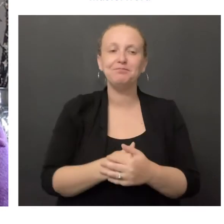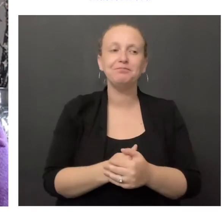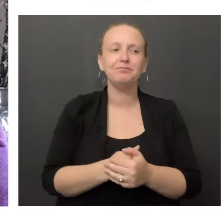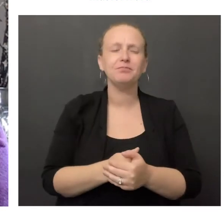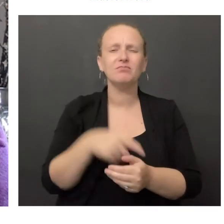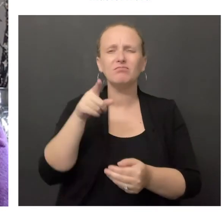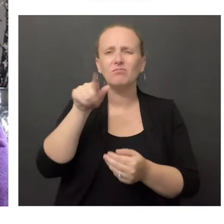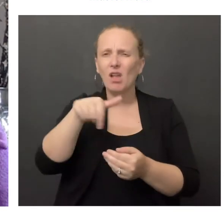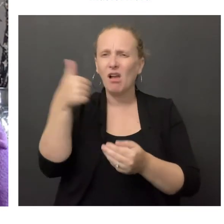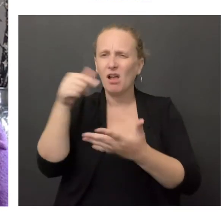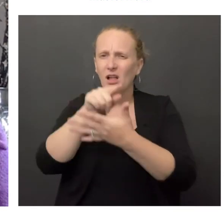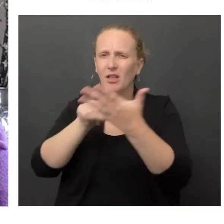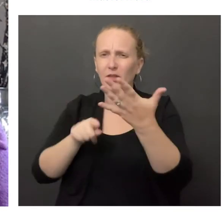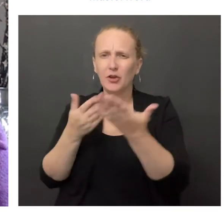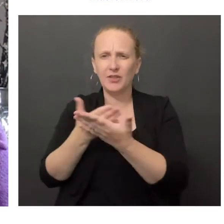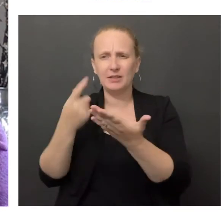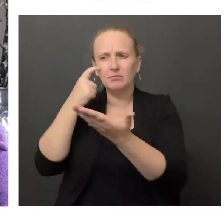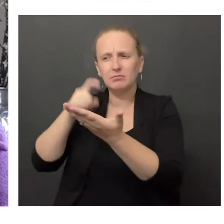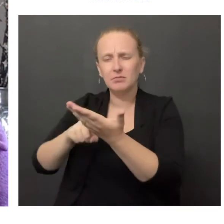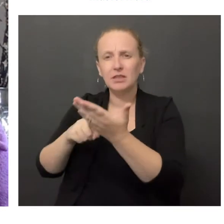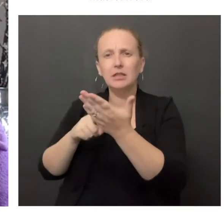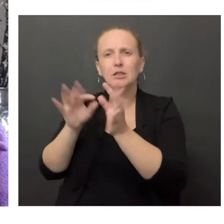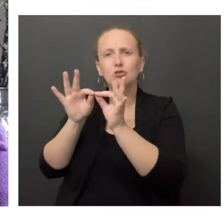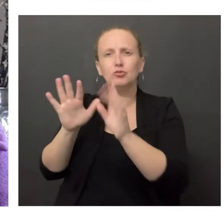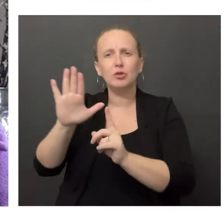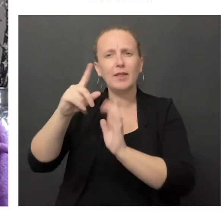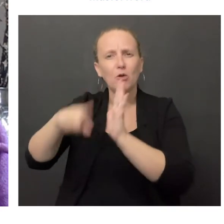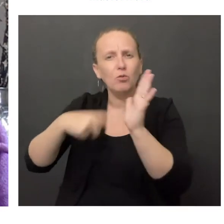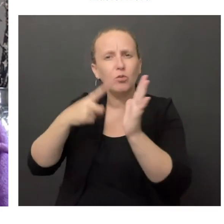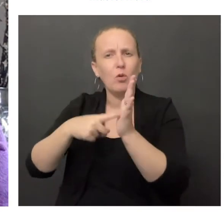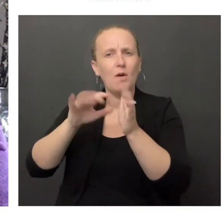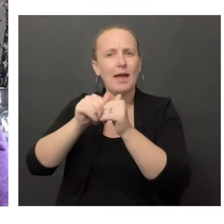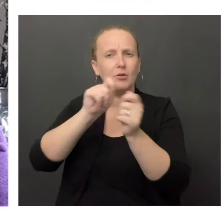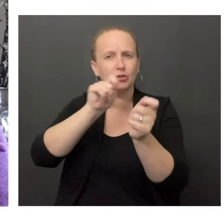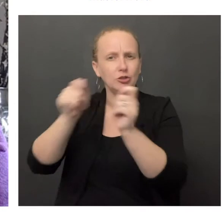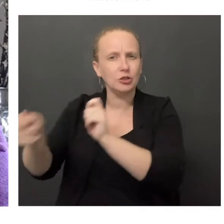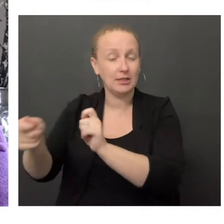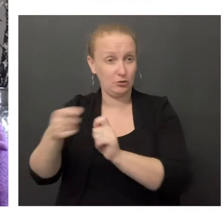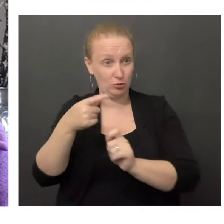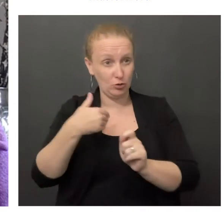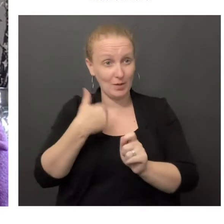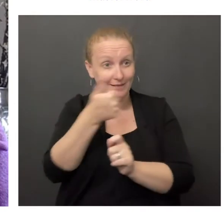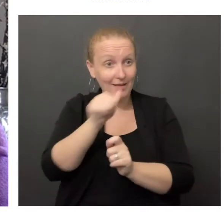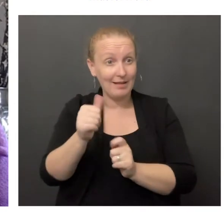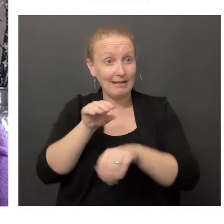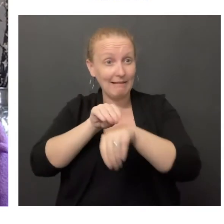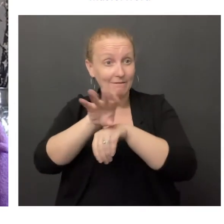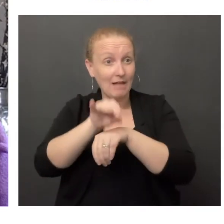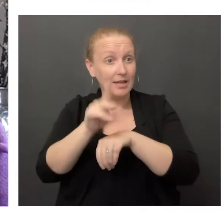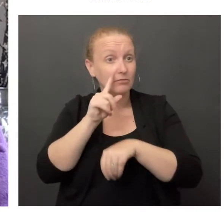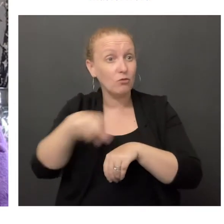interpreter during the encounter and are there any tips or advice that you have for interpreters how to be better prepared?